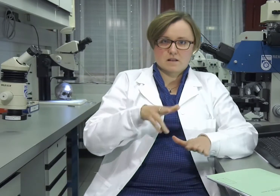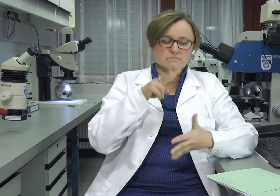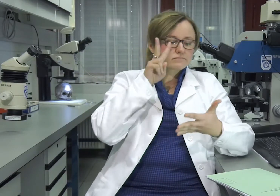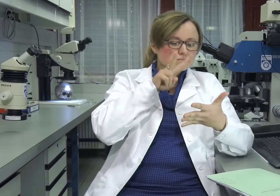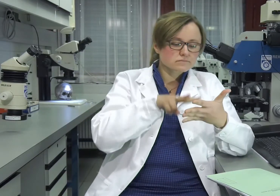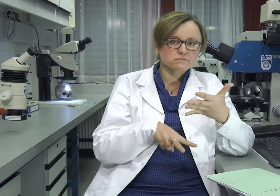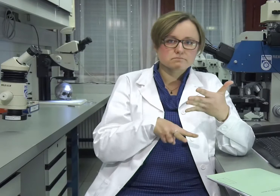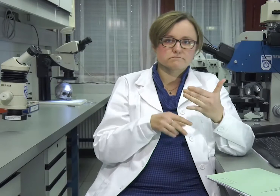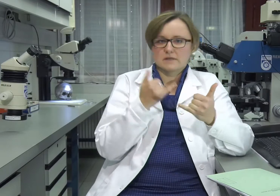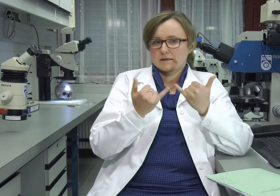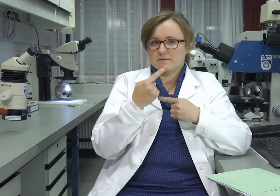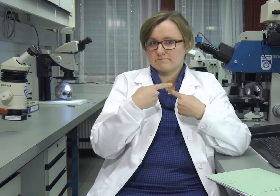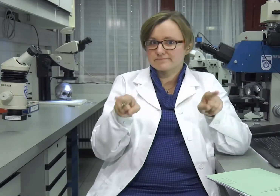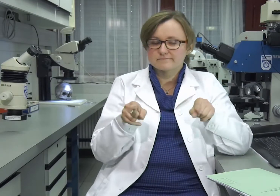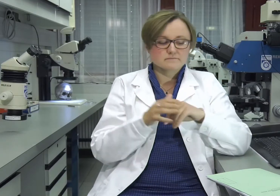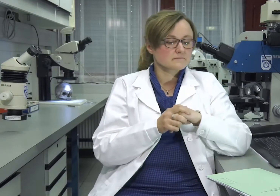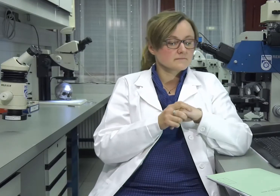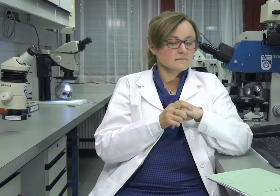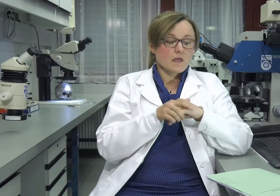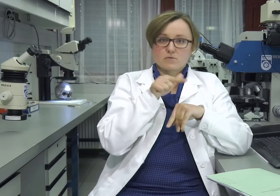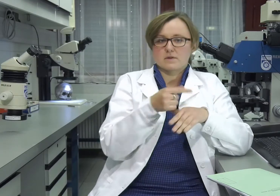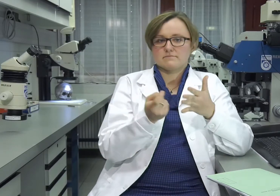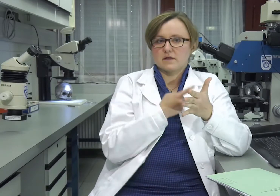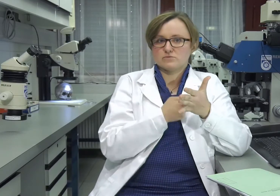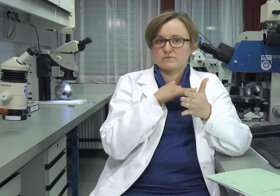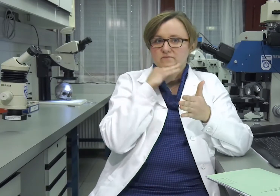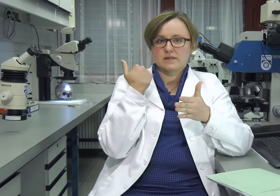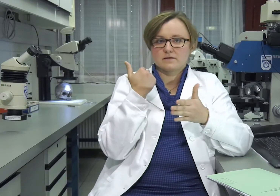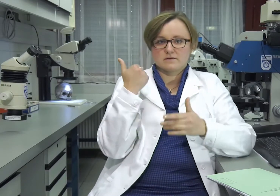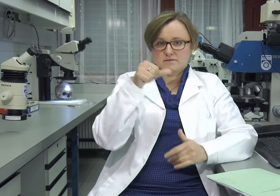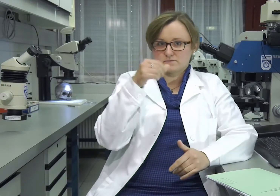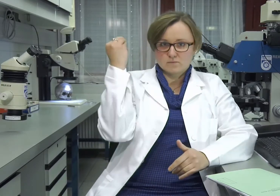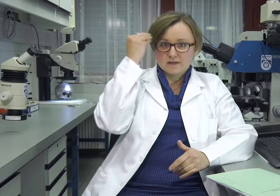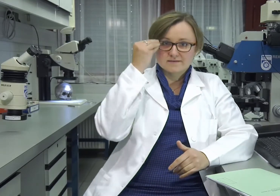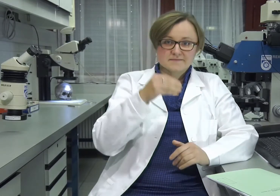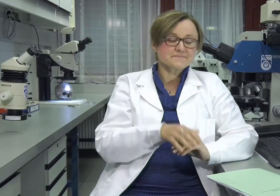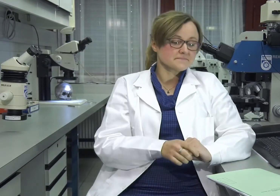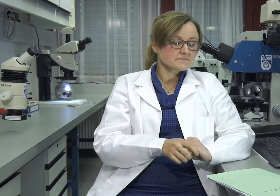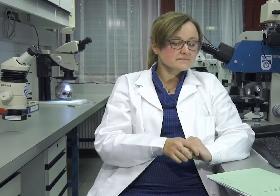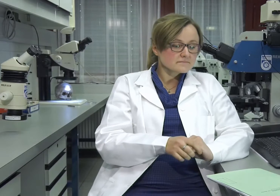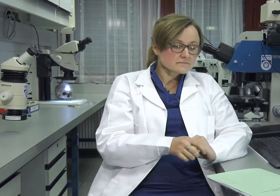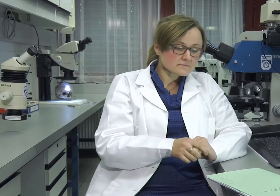I read everything very carefully. Each case, as I said, is different. It is a challenge and I'm learning a lot.